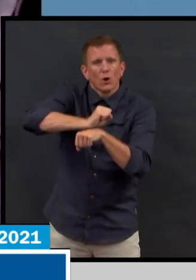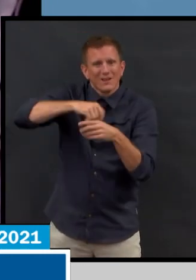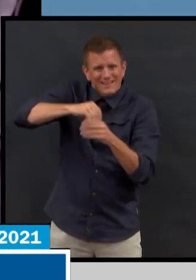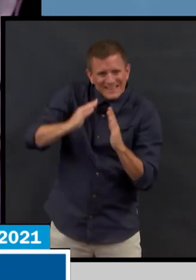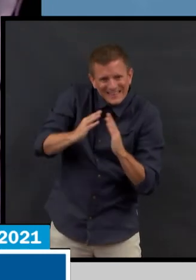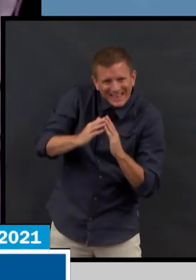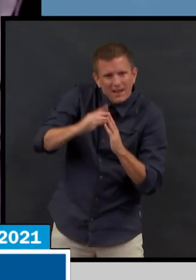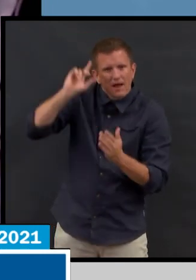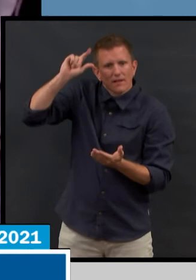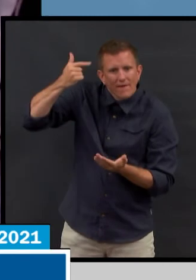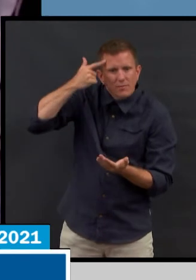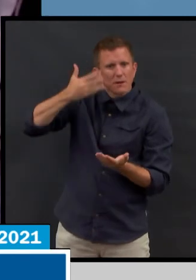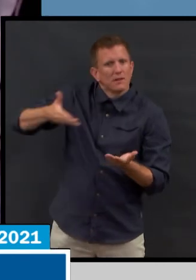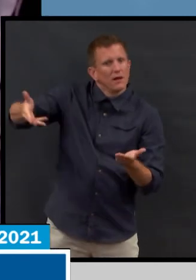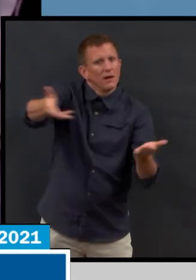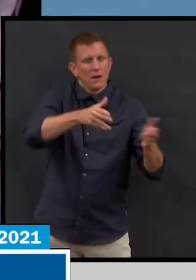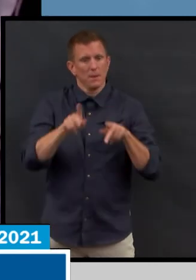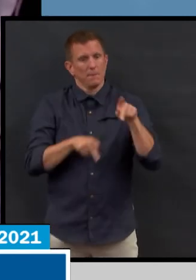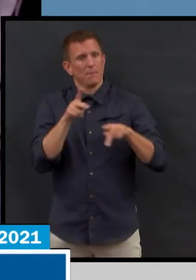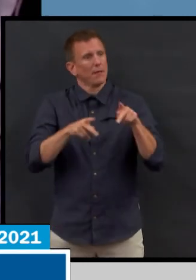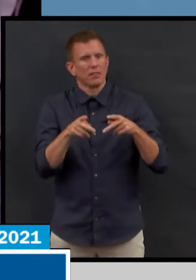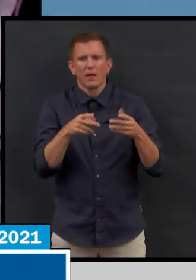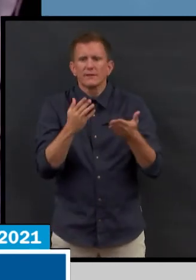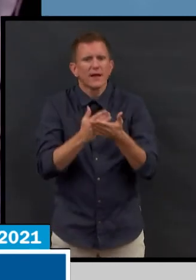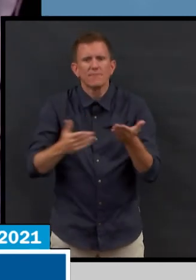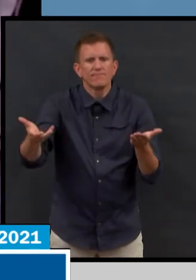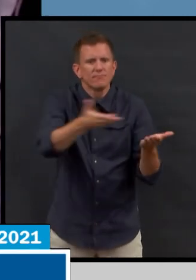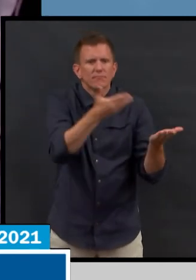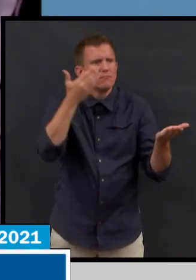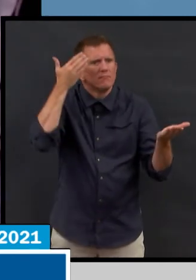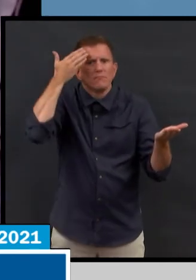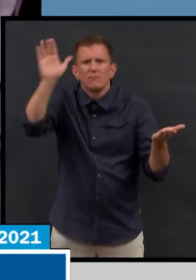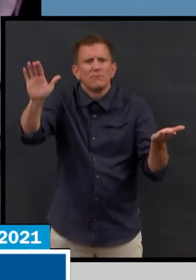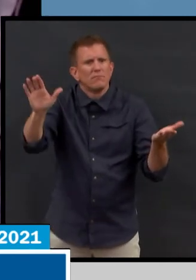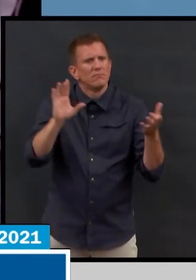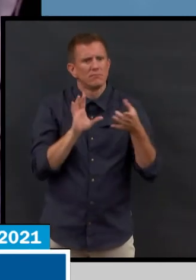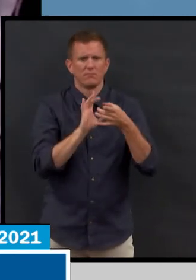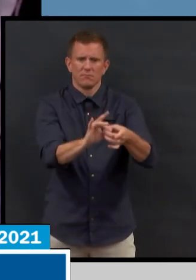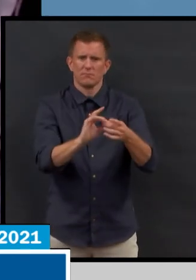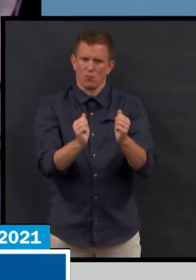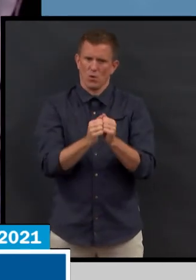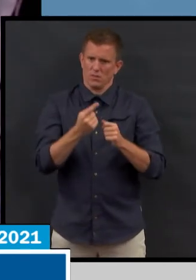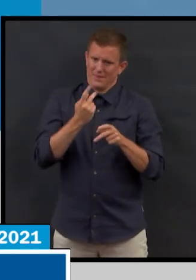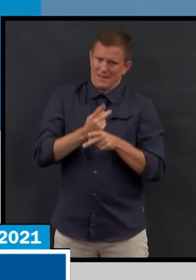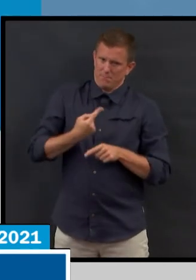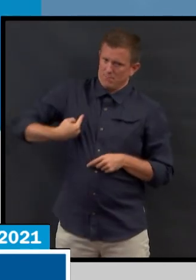relates to just really trying to keep everyone safe and the city open well absolutely first